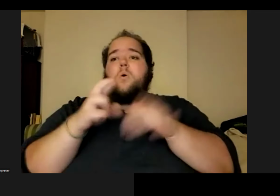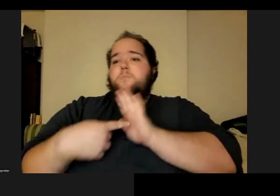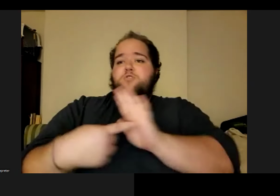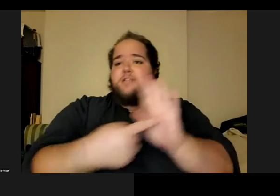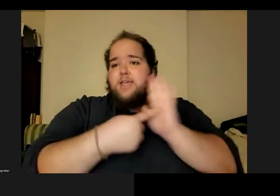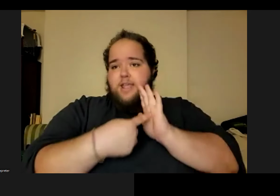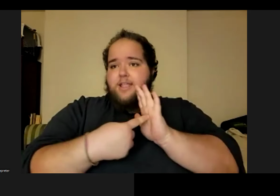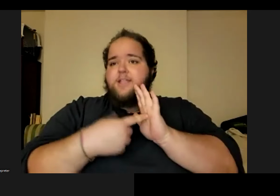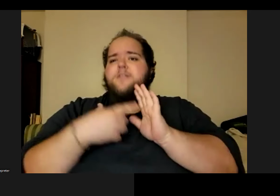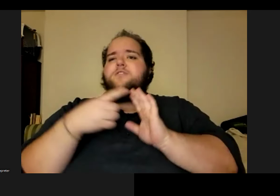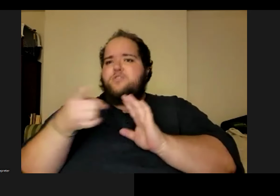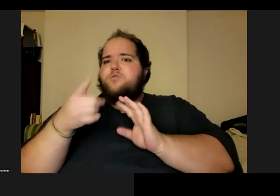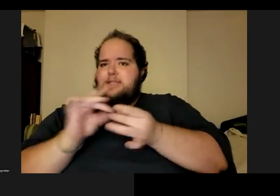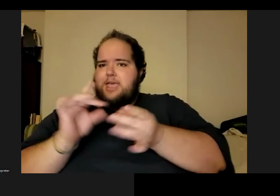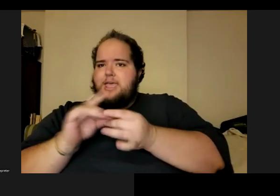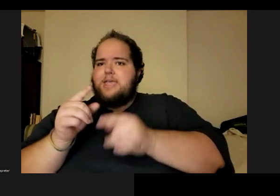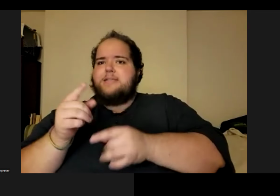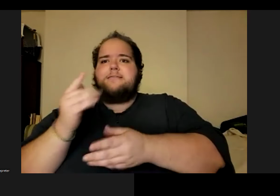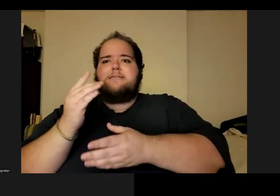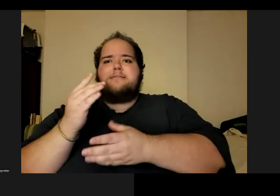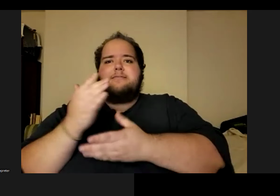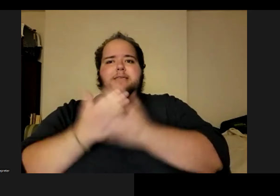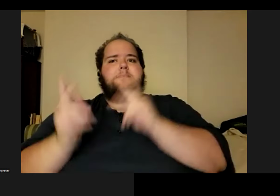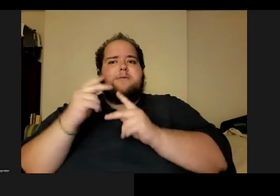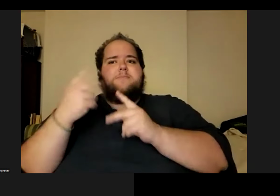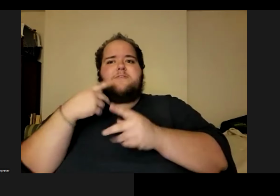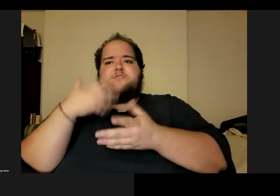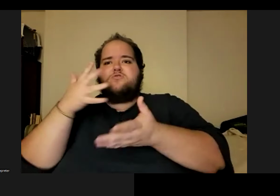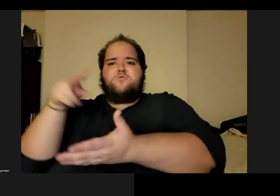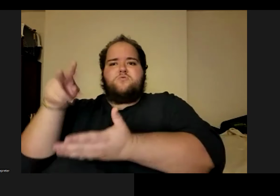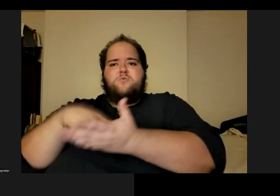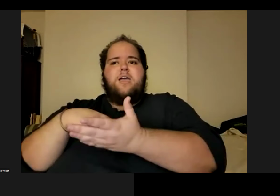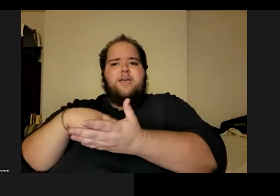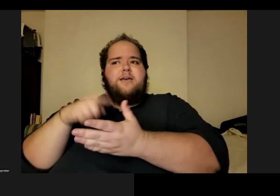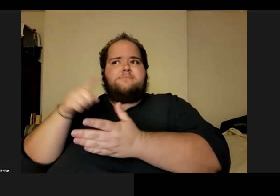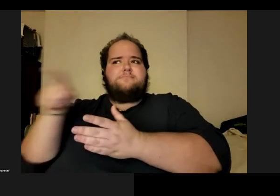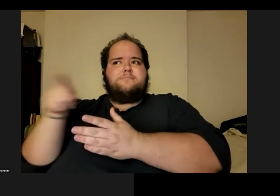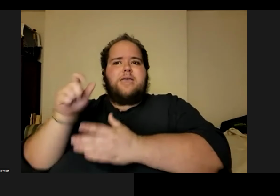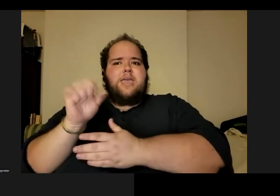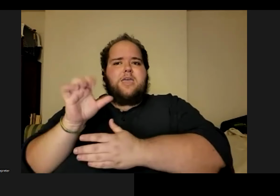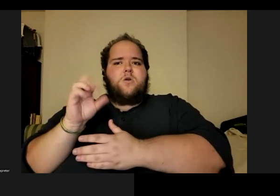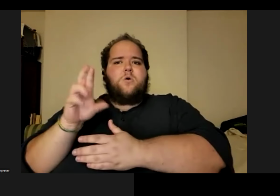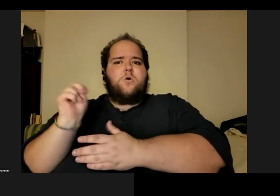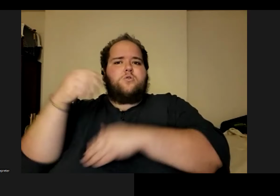that you've had stuff read at rallies with ACORN. Yeah. So I would…